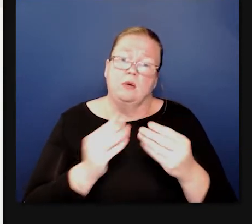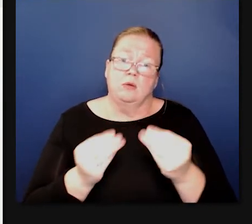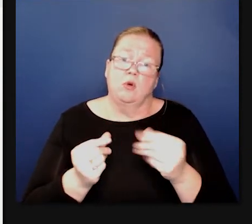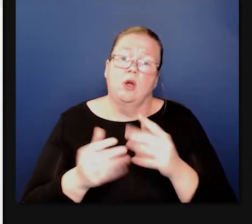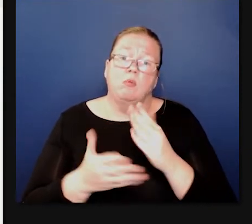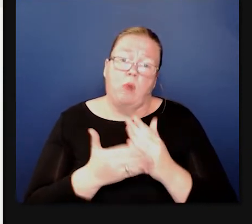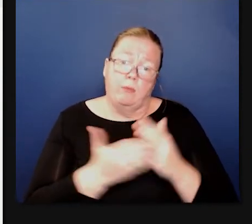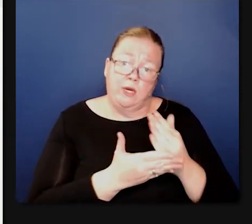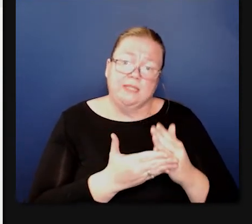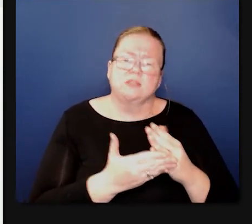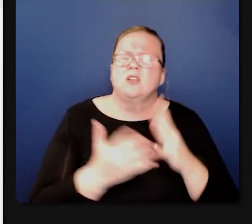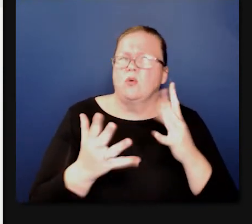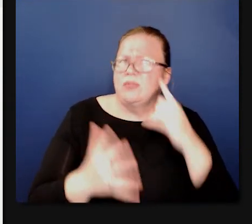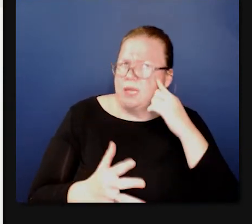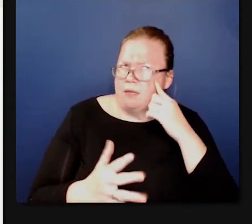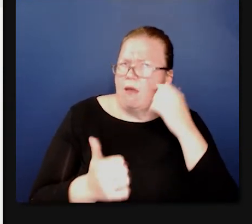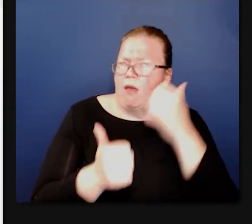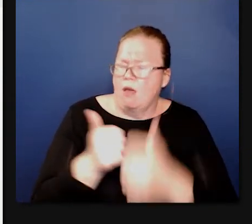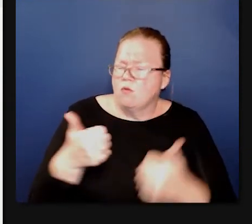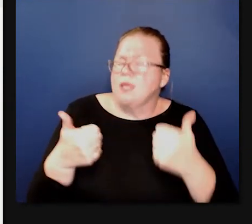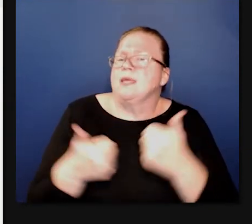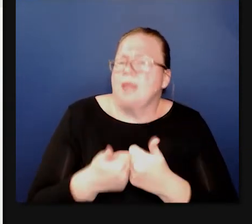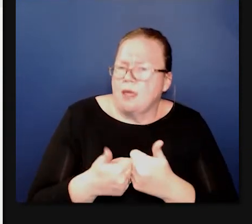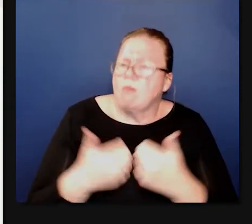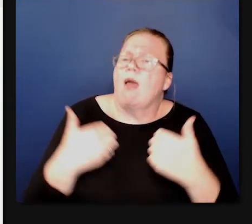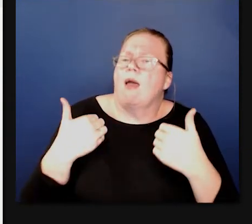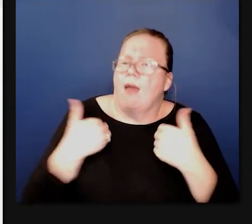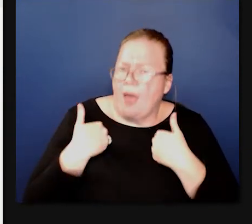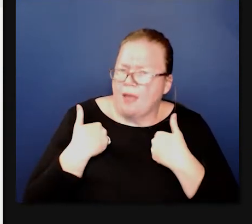So the way you want to think about it is every single game has,